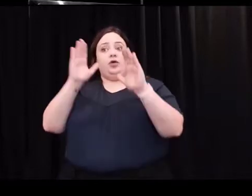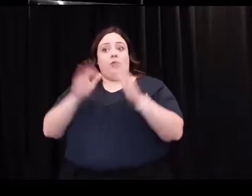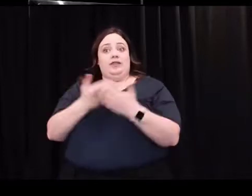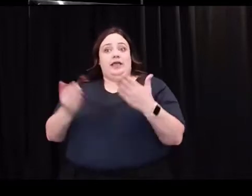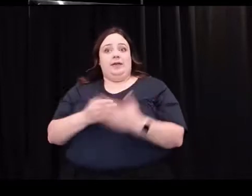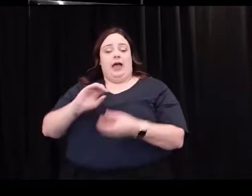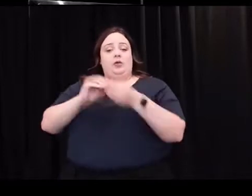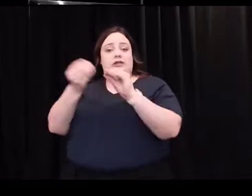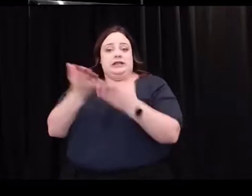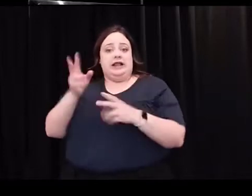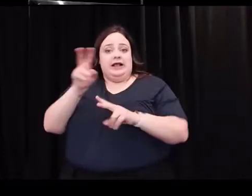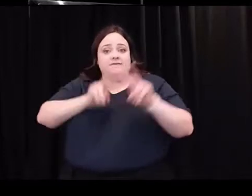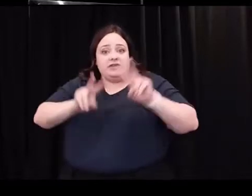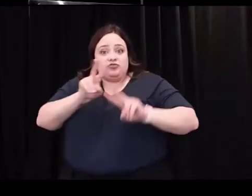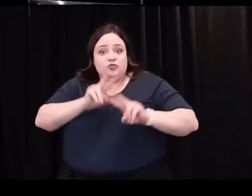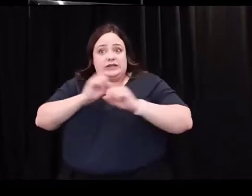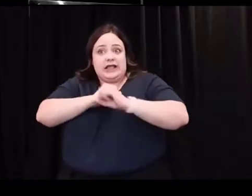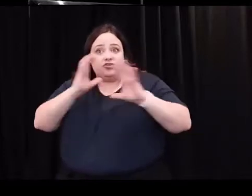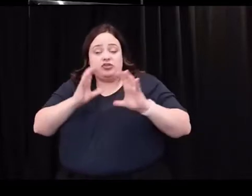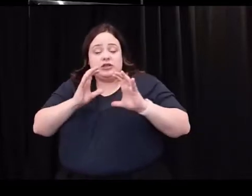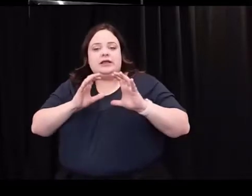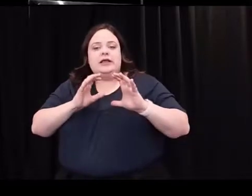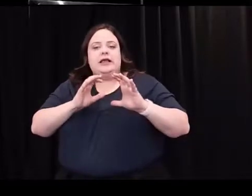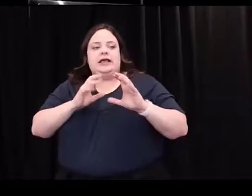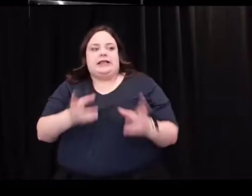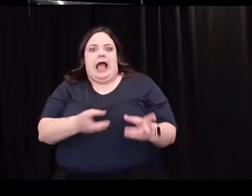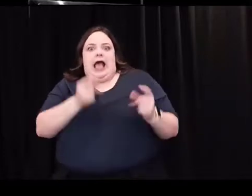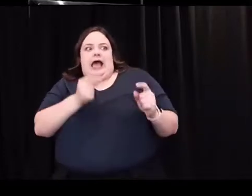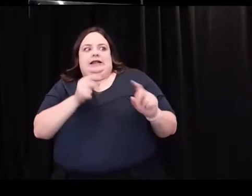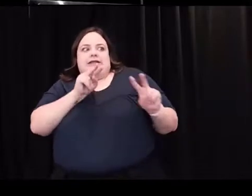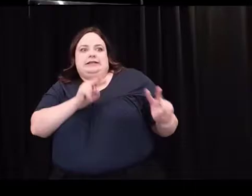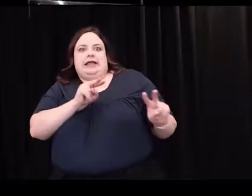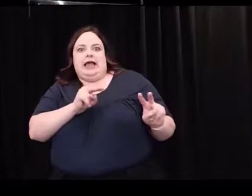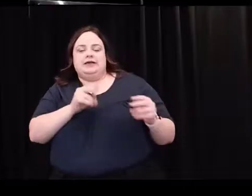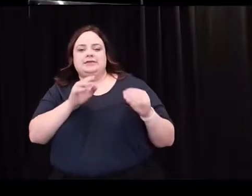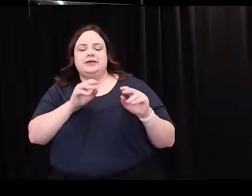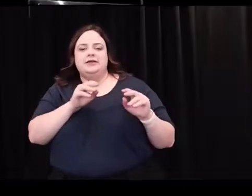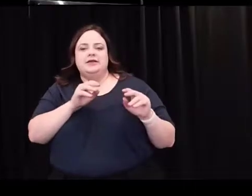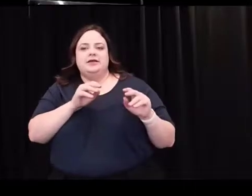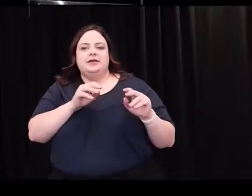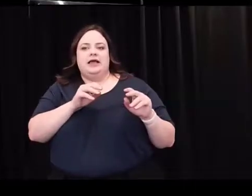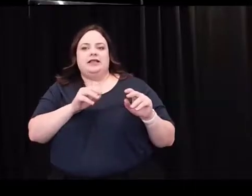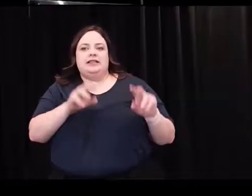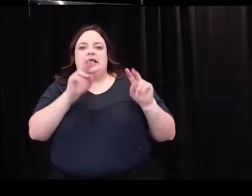is the fact that we have an at a glance ability to understand what's going on with the data,